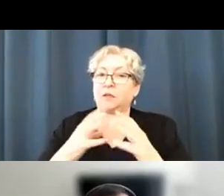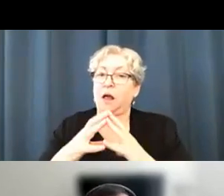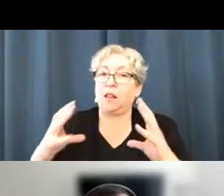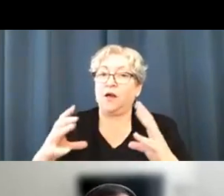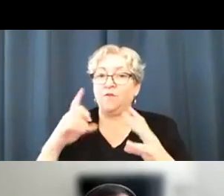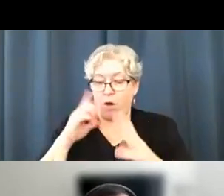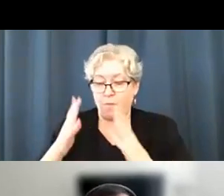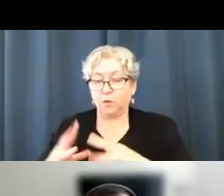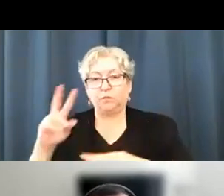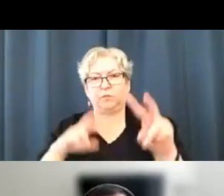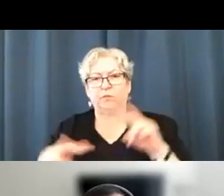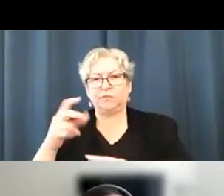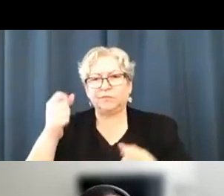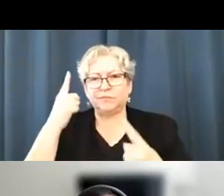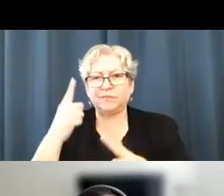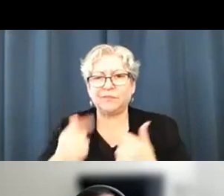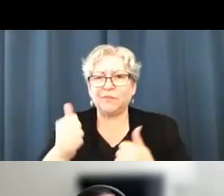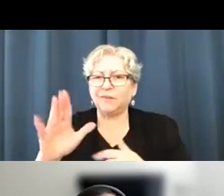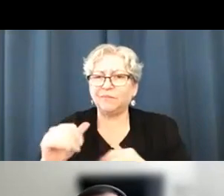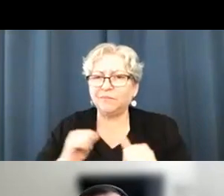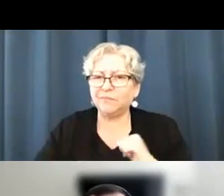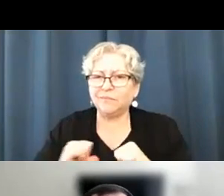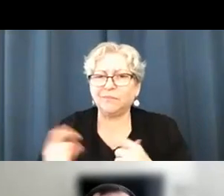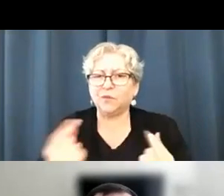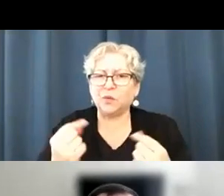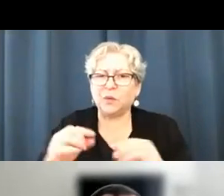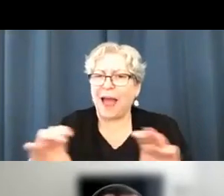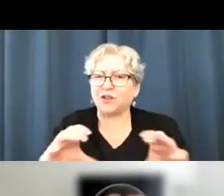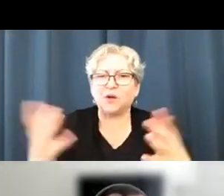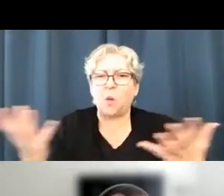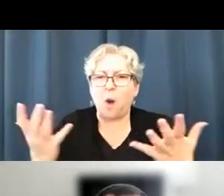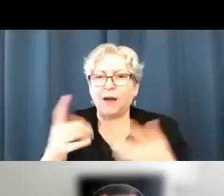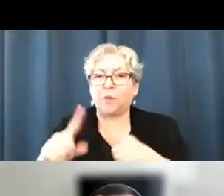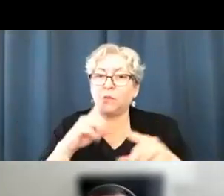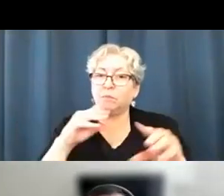to understand what action is gonna perform when you activate that particular tool.